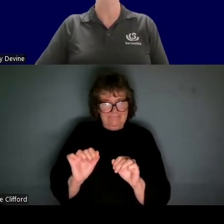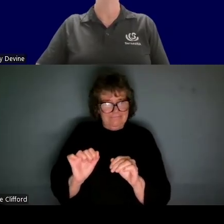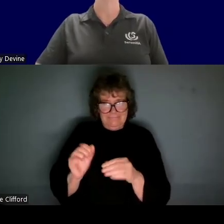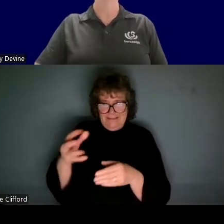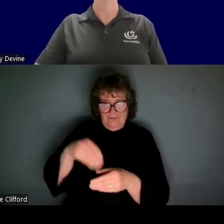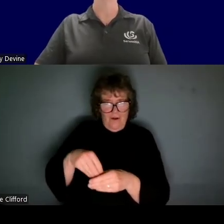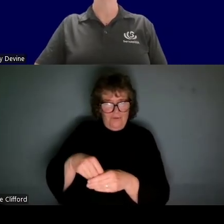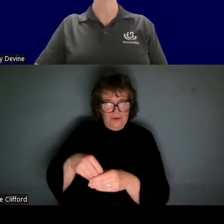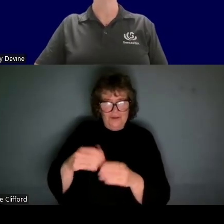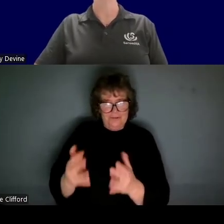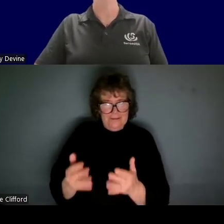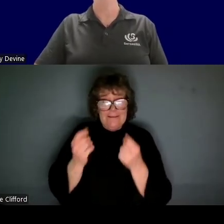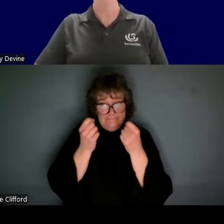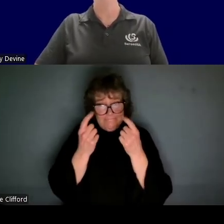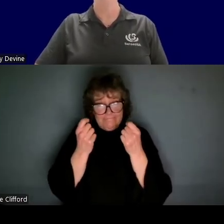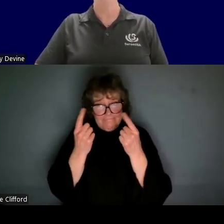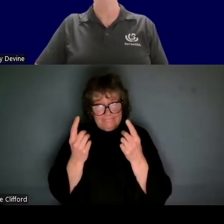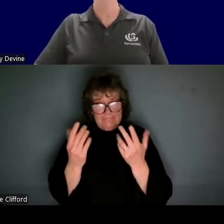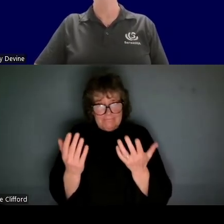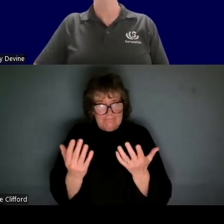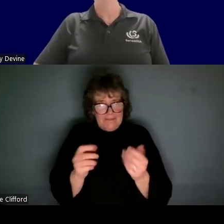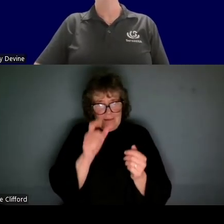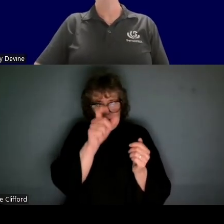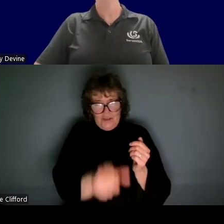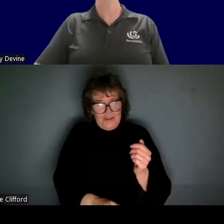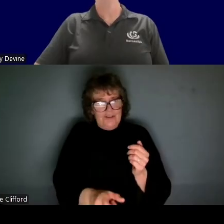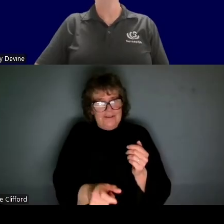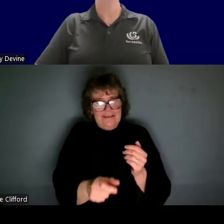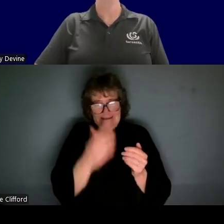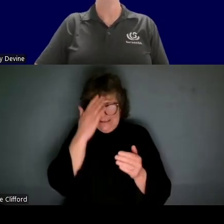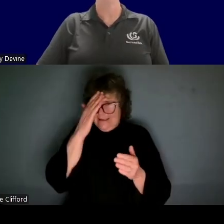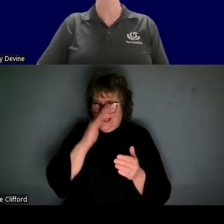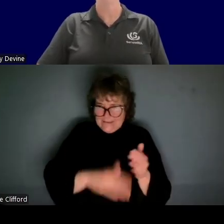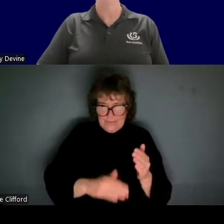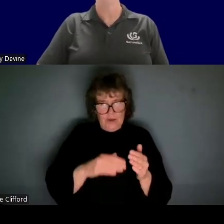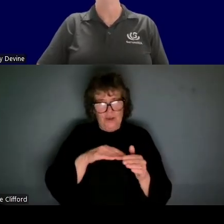that the individual is their own expert in their life. For us we would love all of the feedback